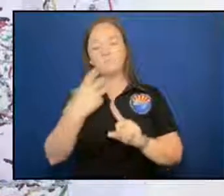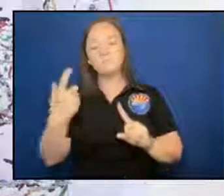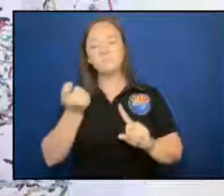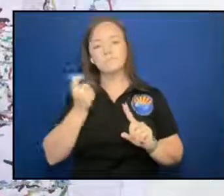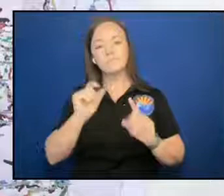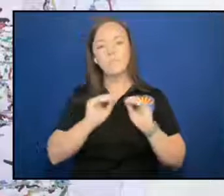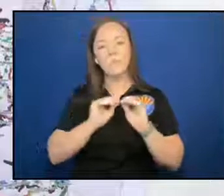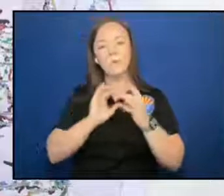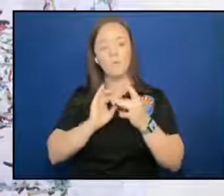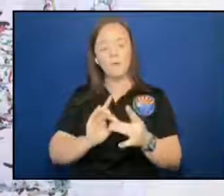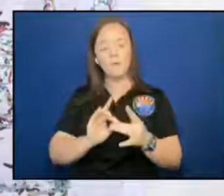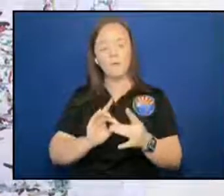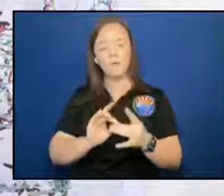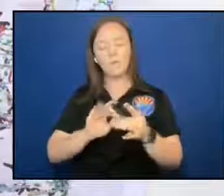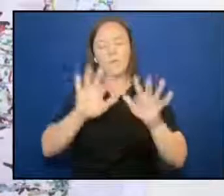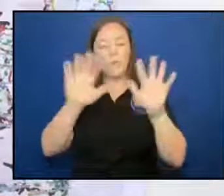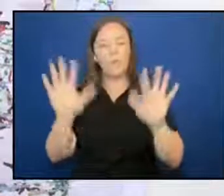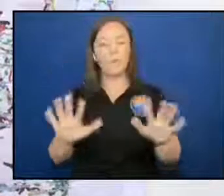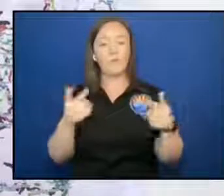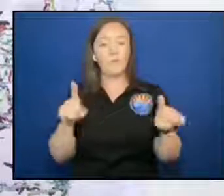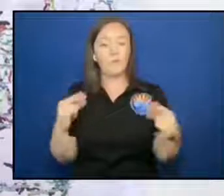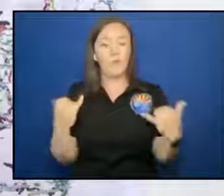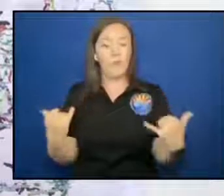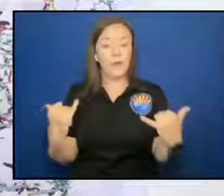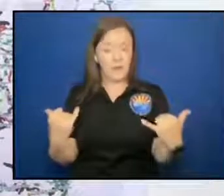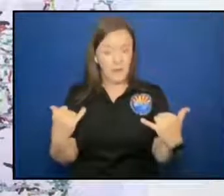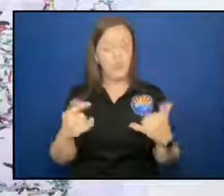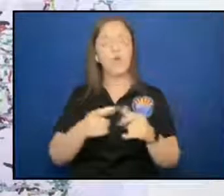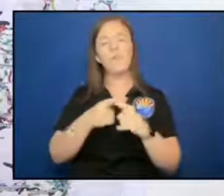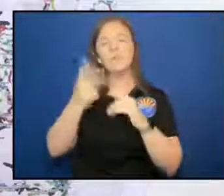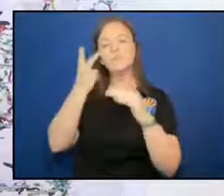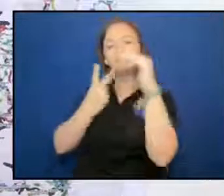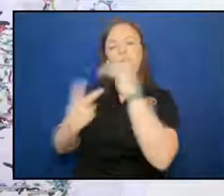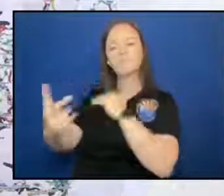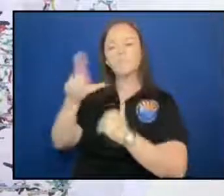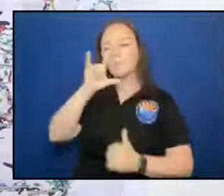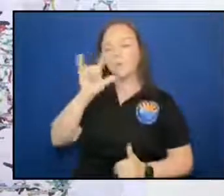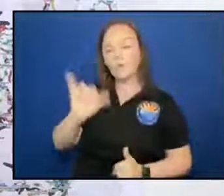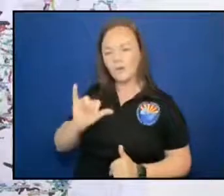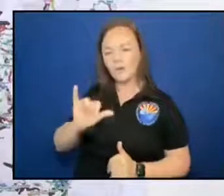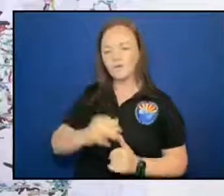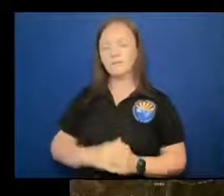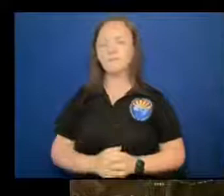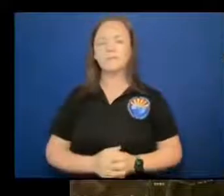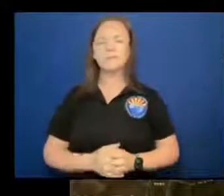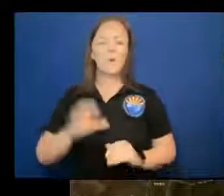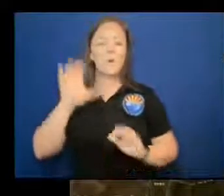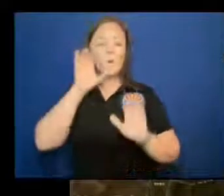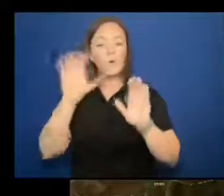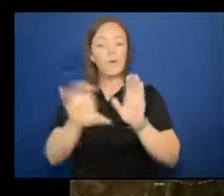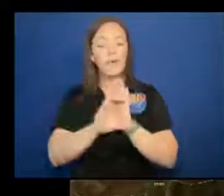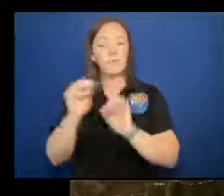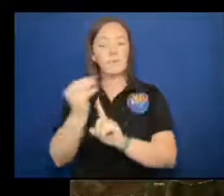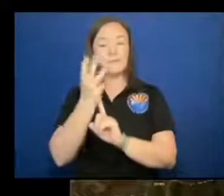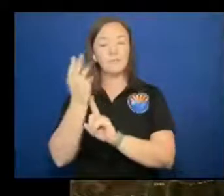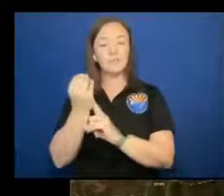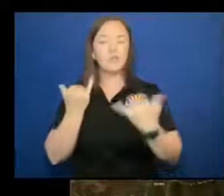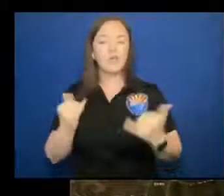ROADS THAT MAYBE NEED TO BE DONE IN THE COMING DAYS AND LASTLY, WE DO